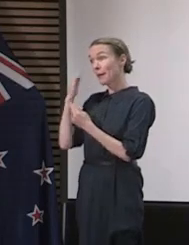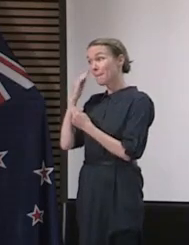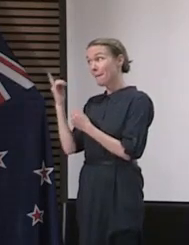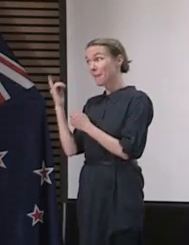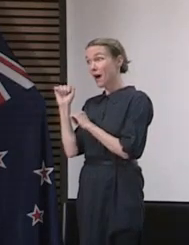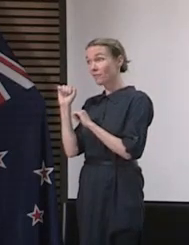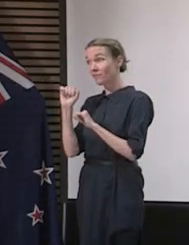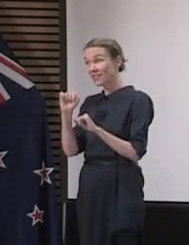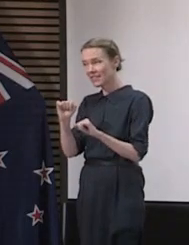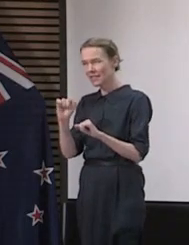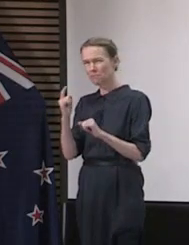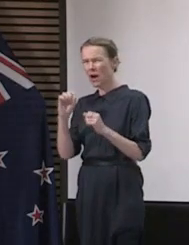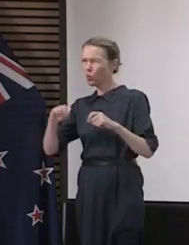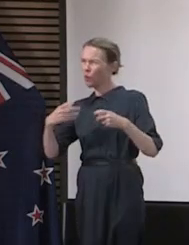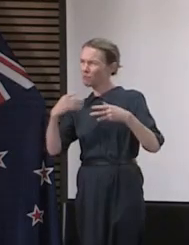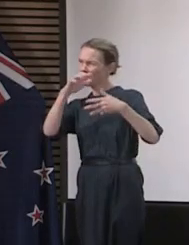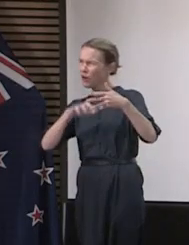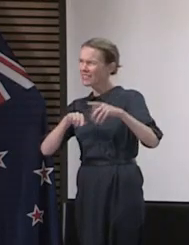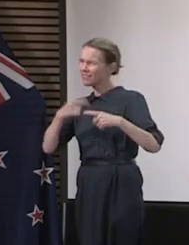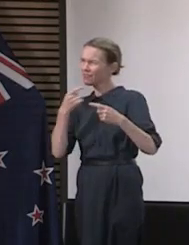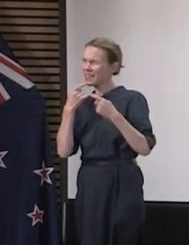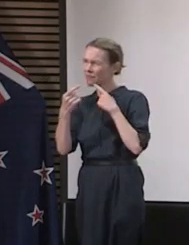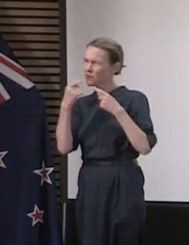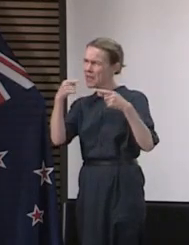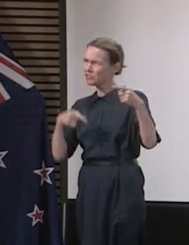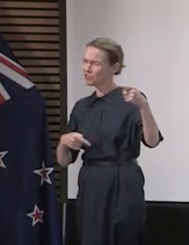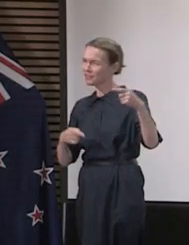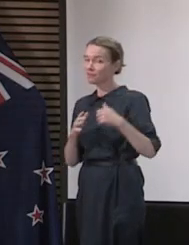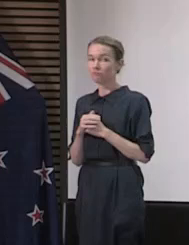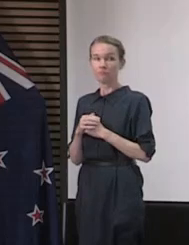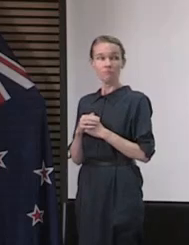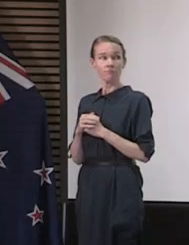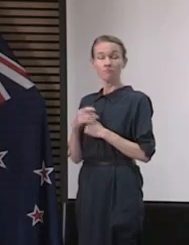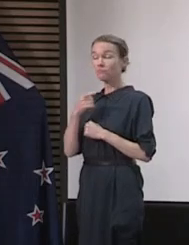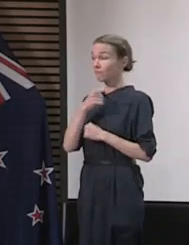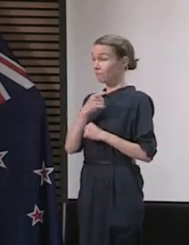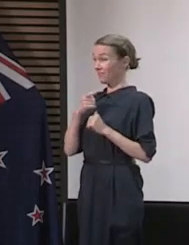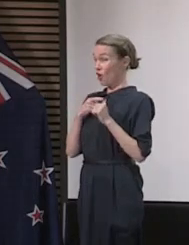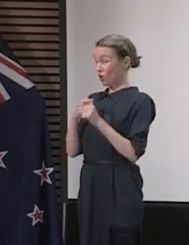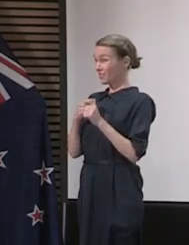You mean that was an aged residential care facility that I was